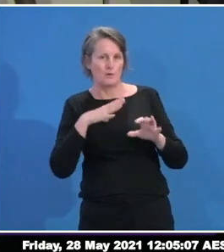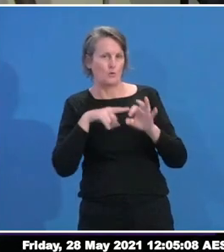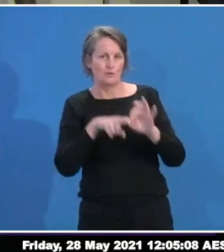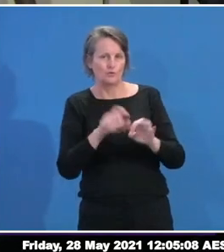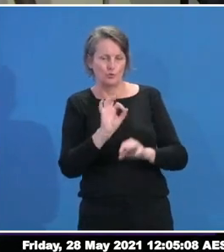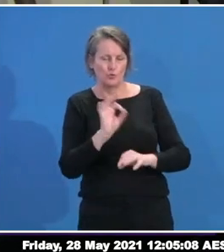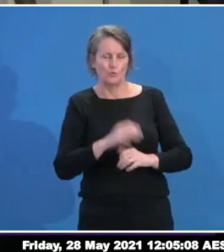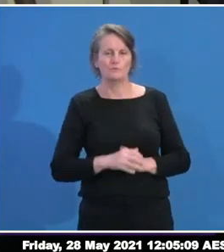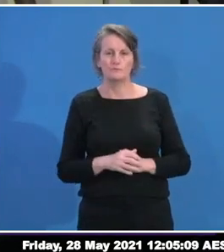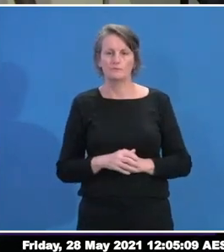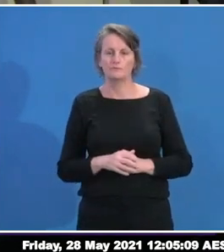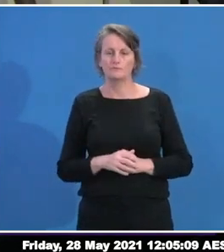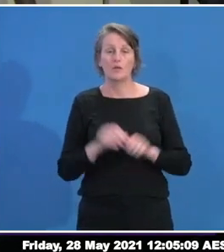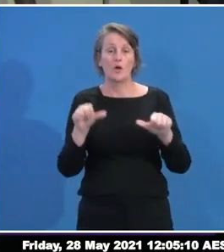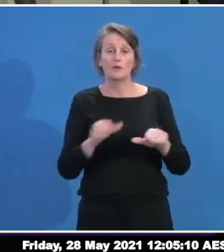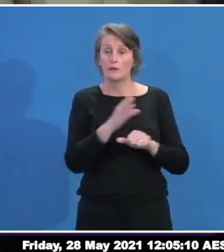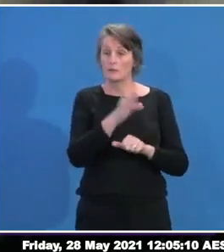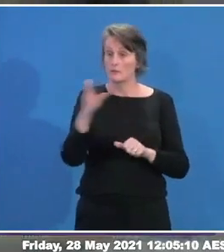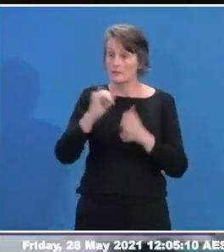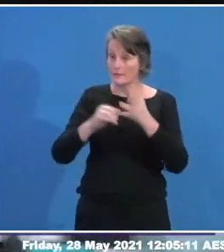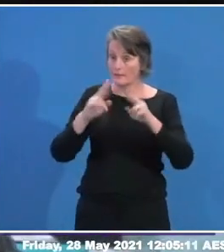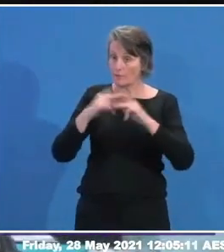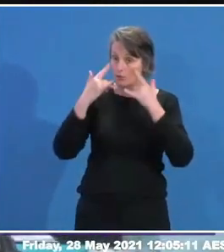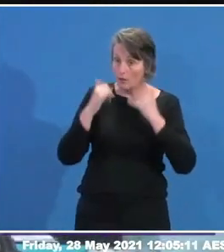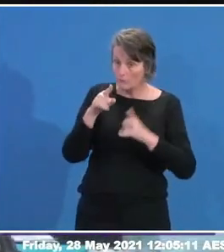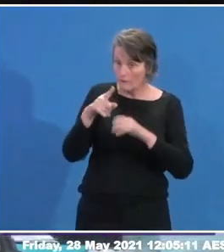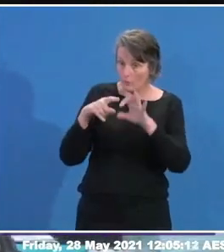He's not, but nothing from Eliza. Okay, thank you. Mr Duggan, do you have any questions? I do.